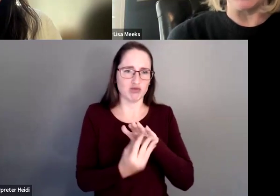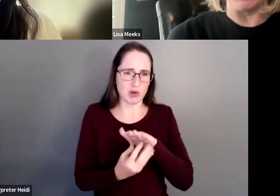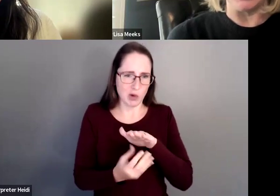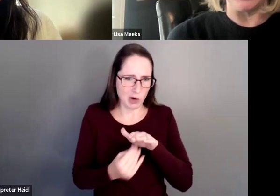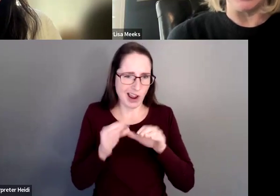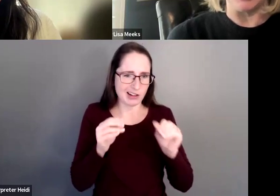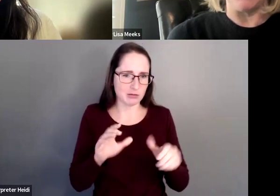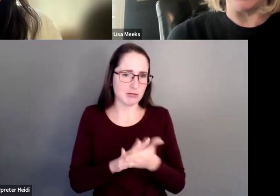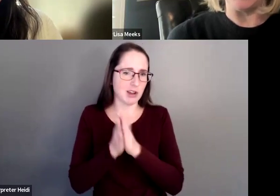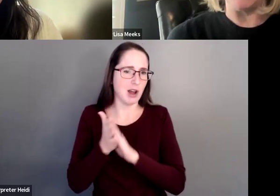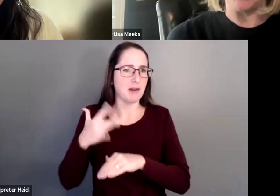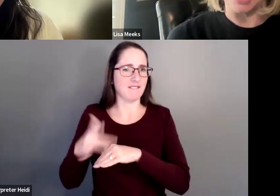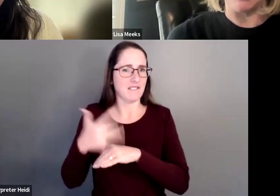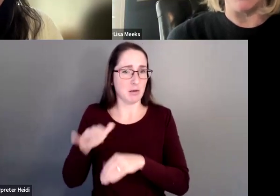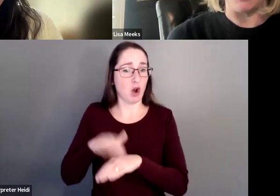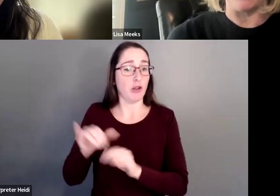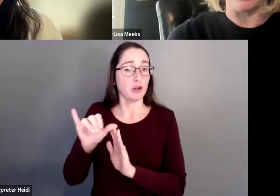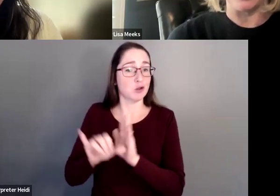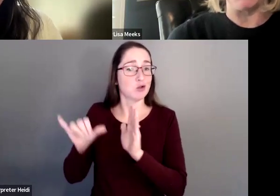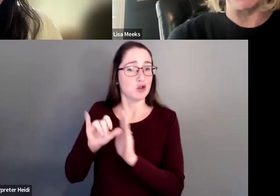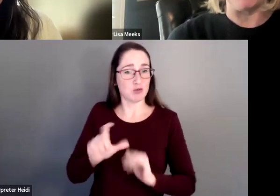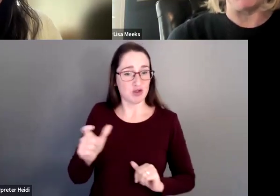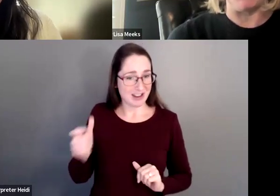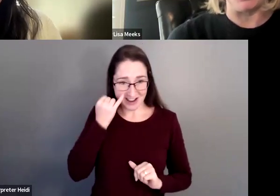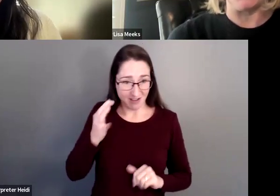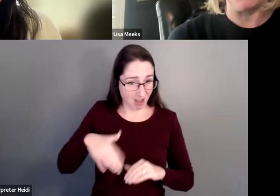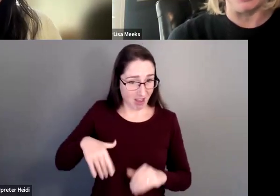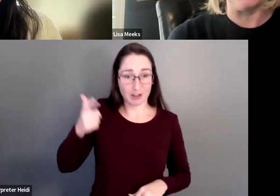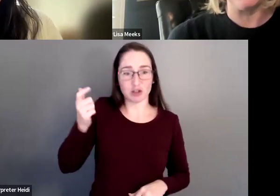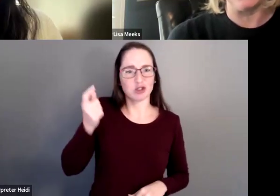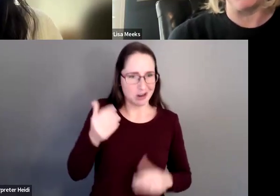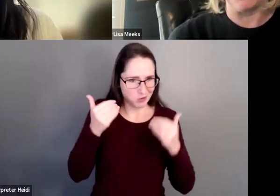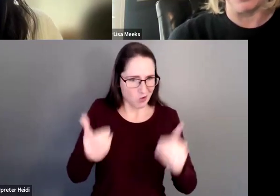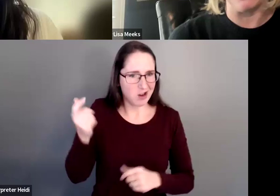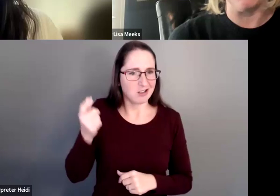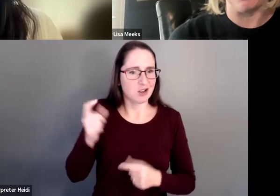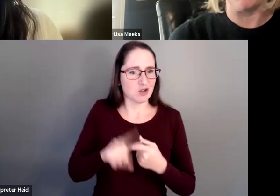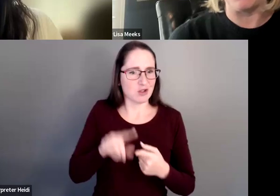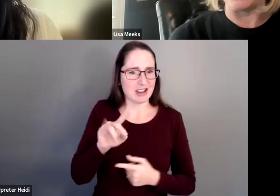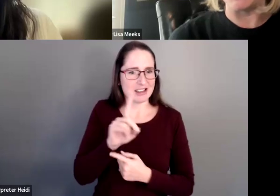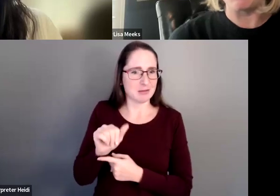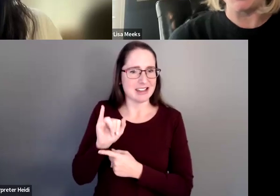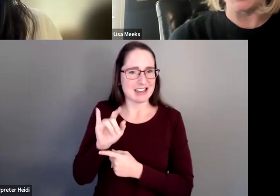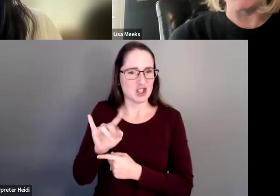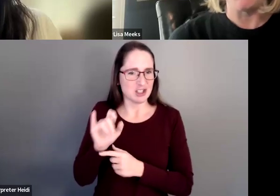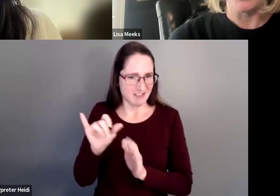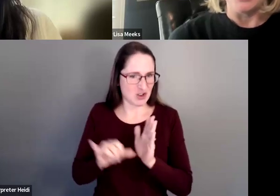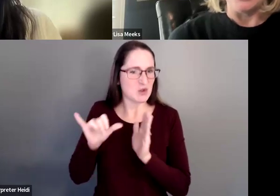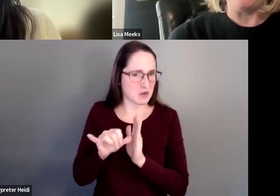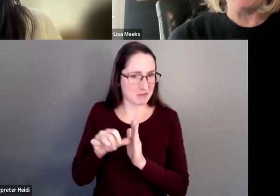of our dream rounds are recorded and available at the Docs with Disability Initiative YouTube channel. If you have not